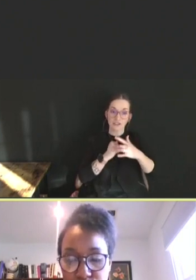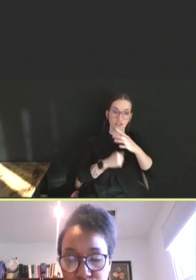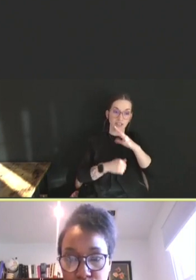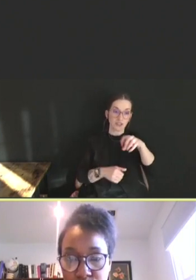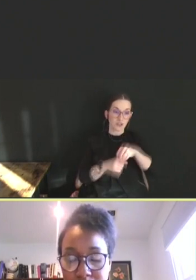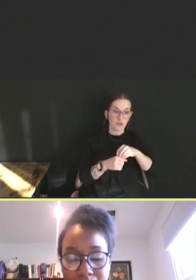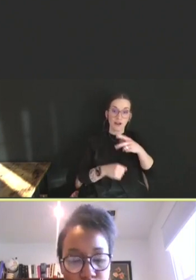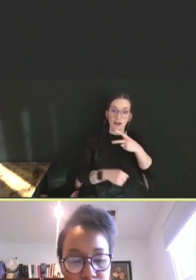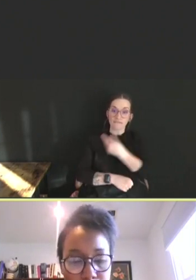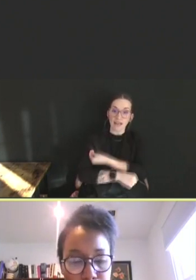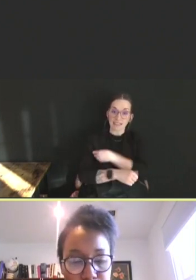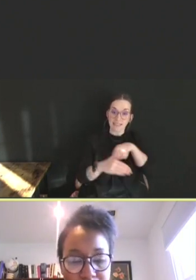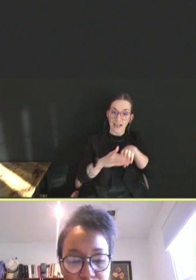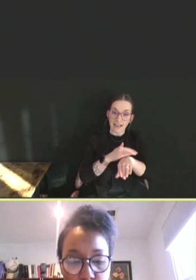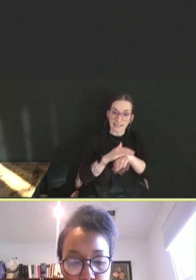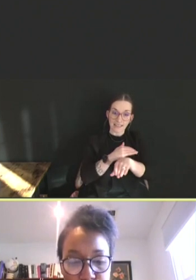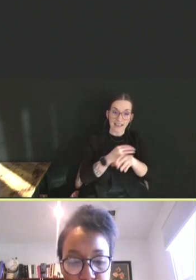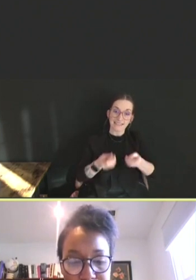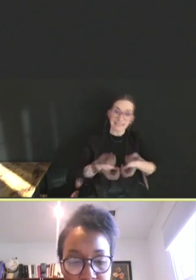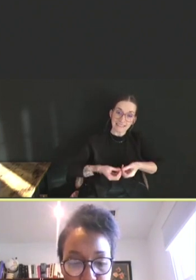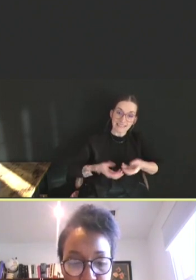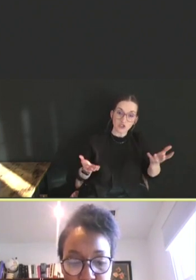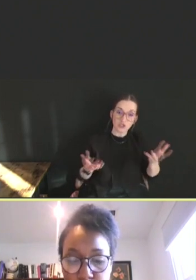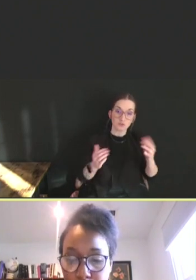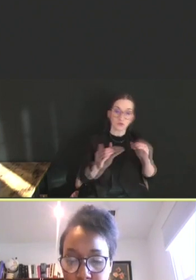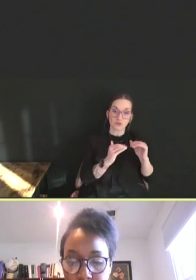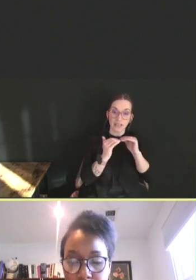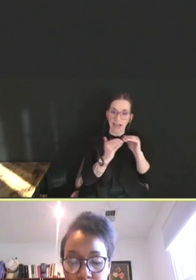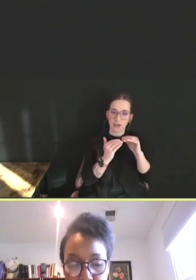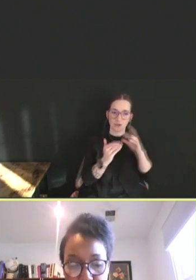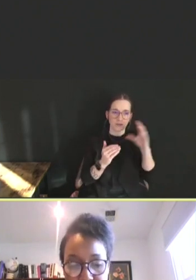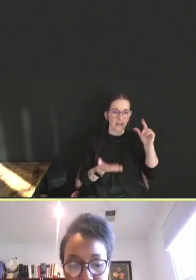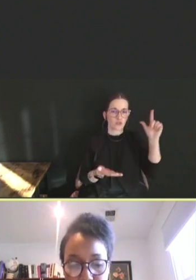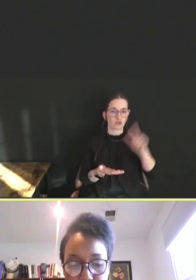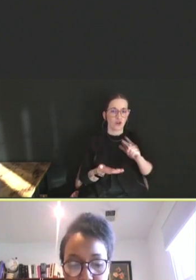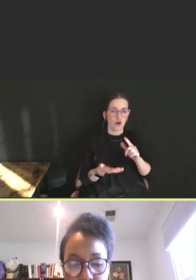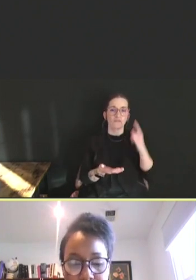distribution and equity in lower resource countries during the public health emergency.